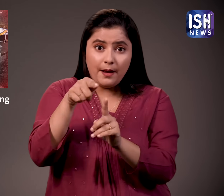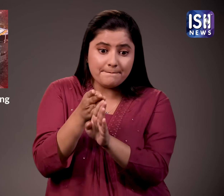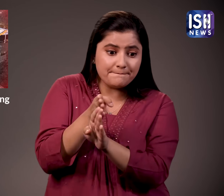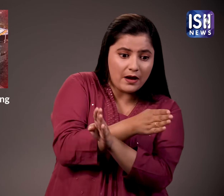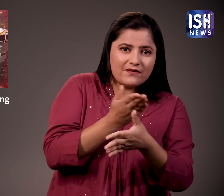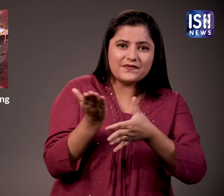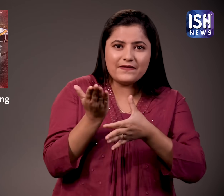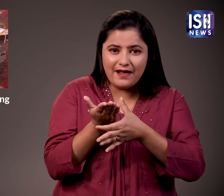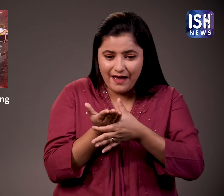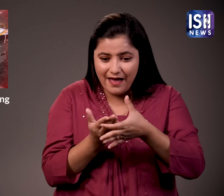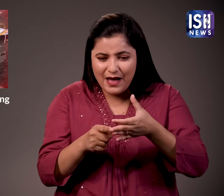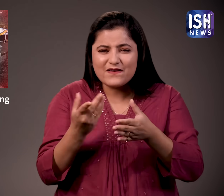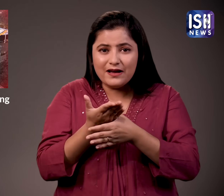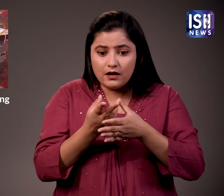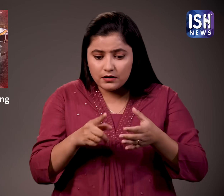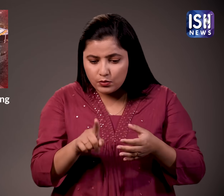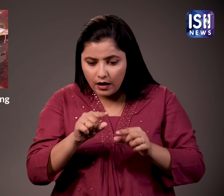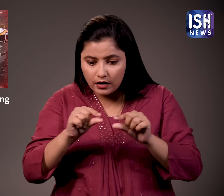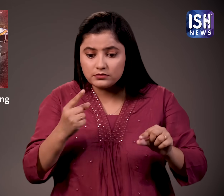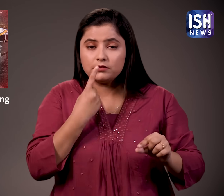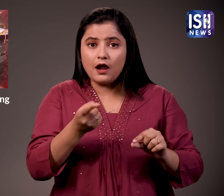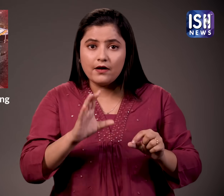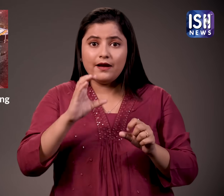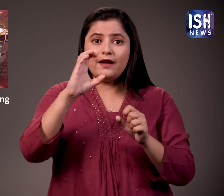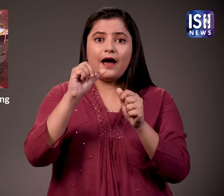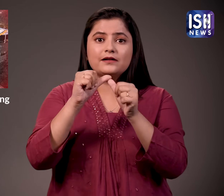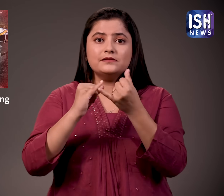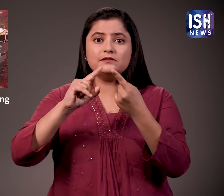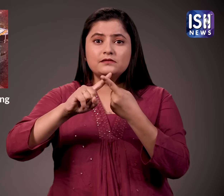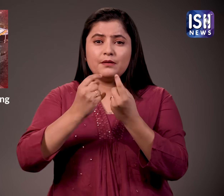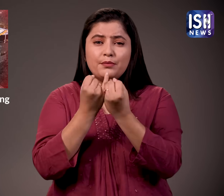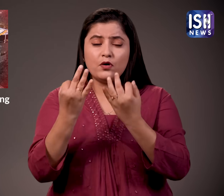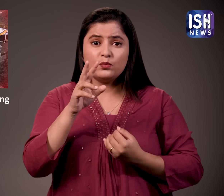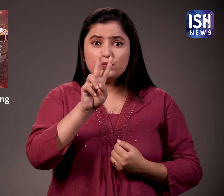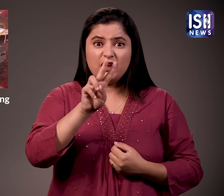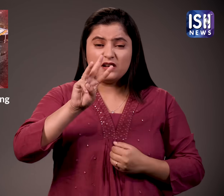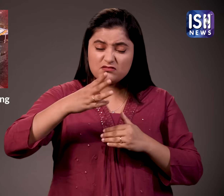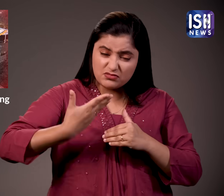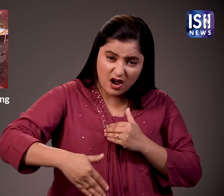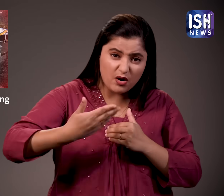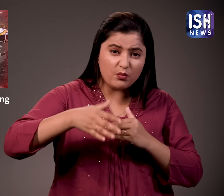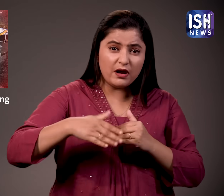When he applied for the election, Bhinde filed an affidavit and declared 23 criminal cases against him.